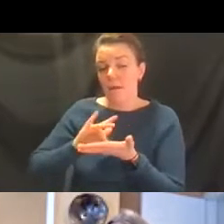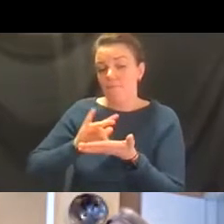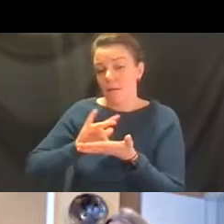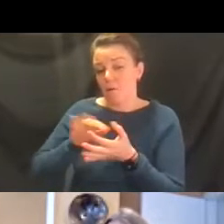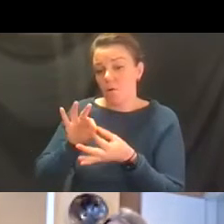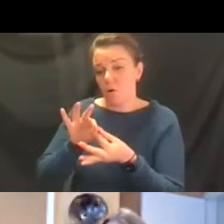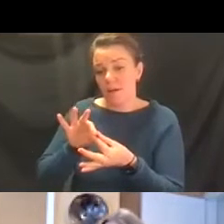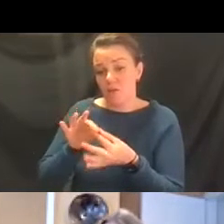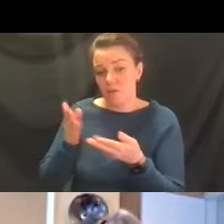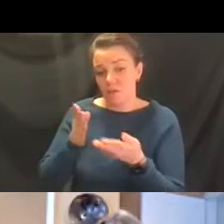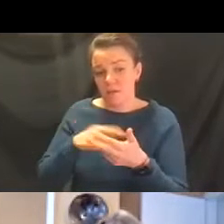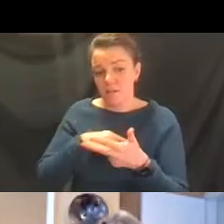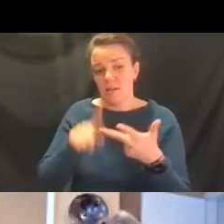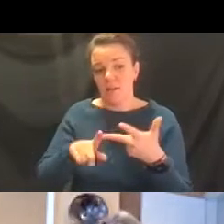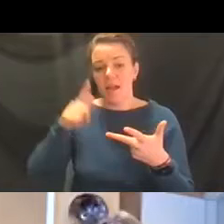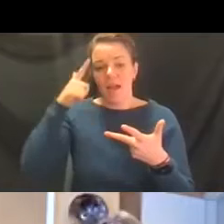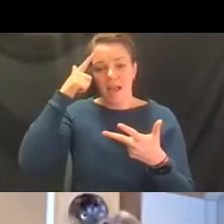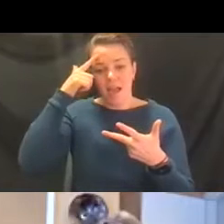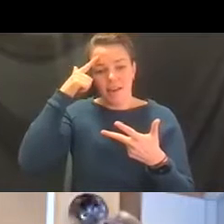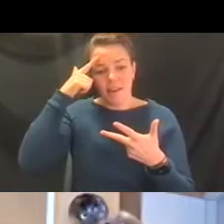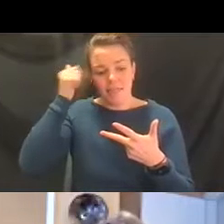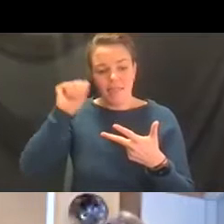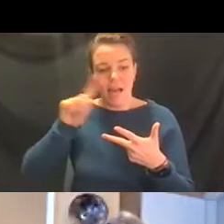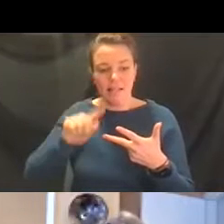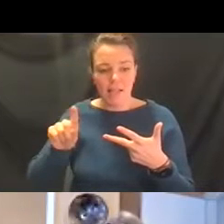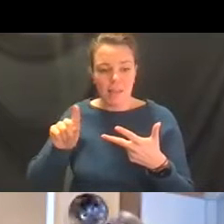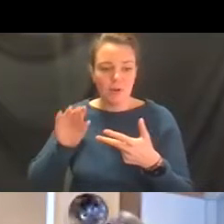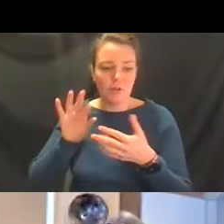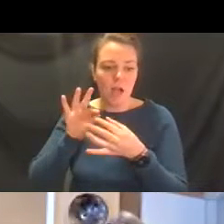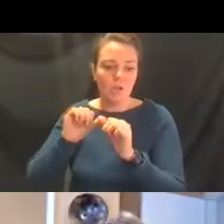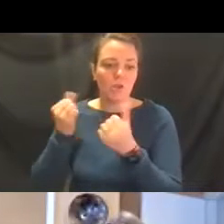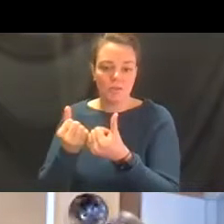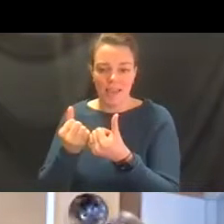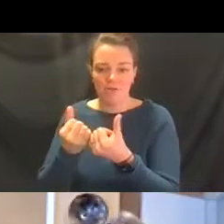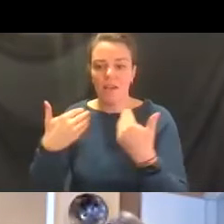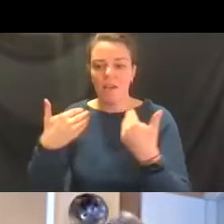and then the Alzheimer's Association can offer some education and support to people